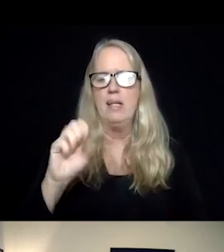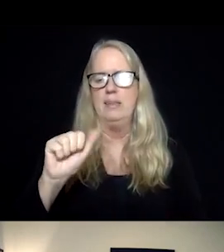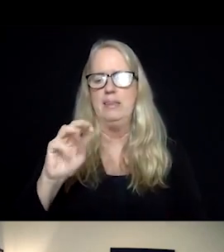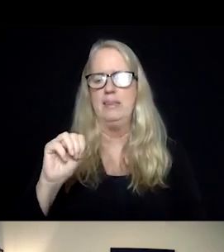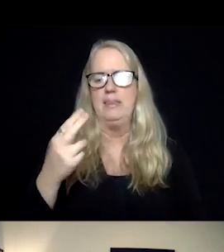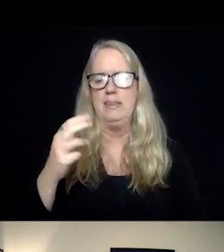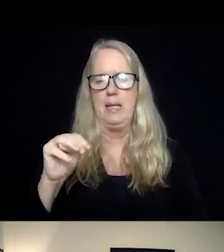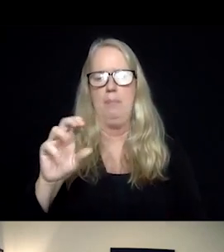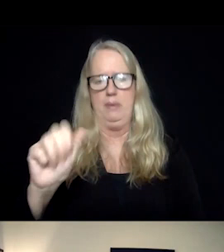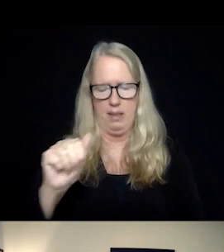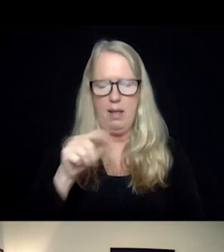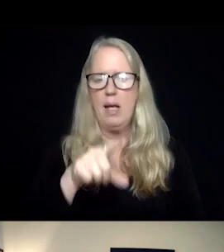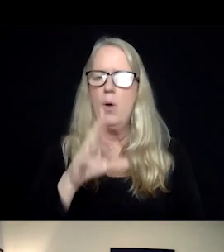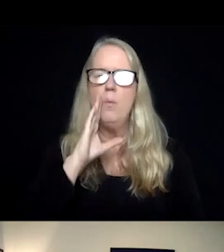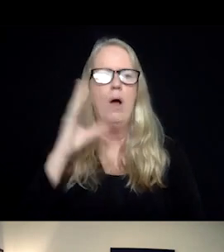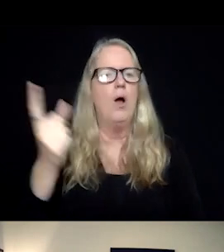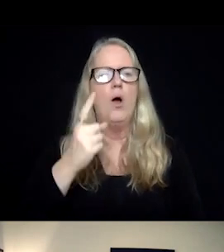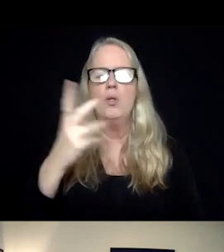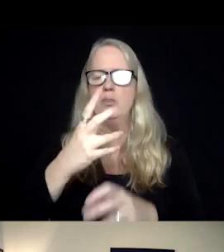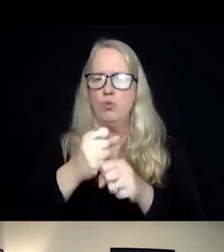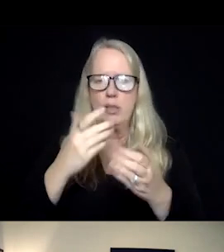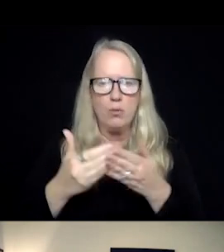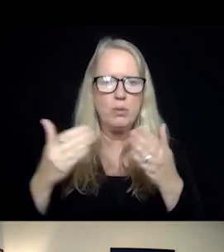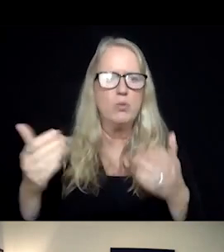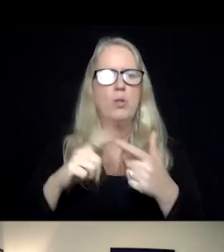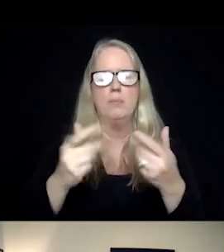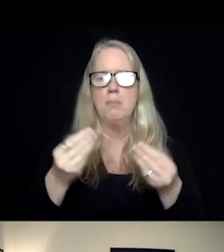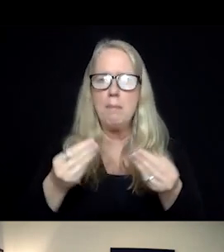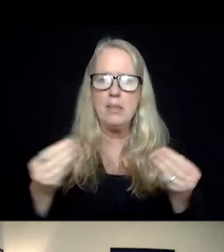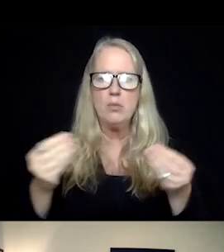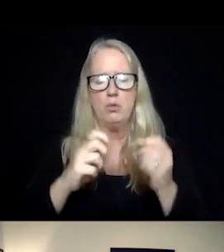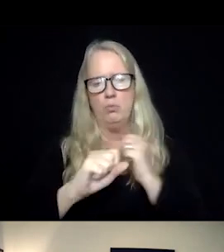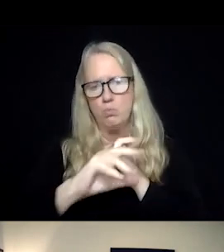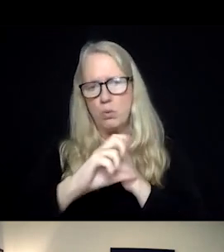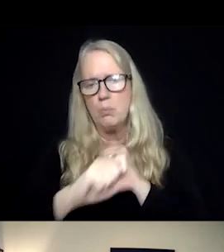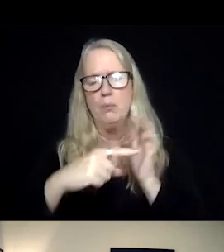THIS IS A GREAT PLACE TO GET RESOURCES, MATERIALS TO PROMOTE 988